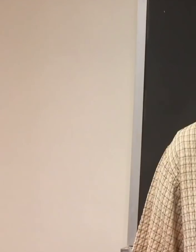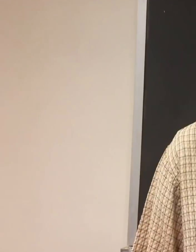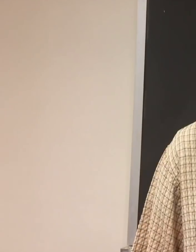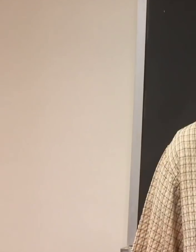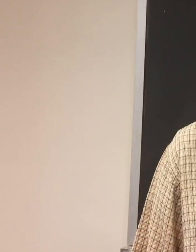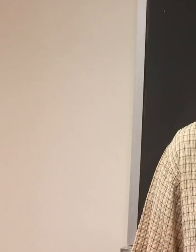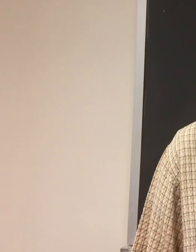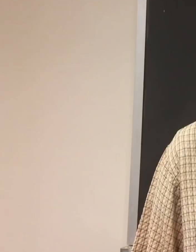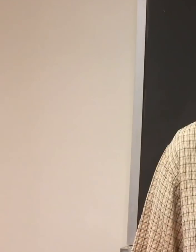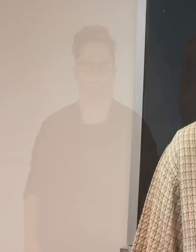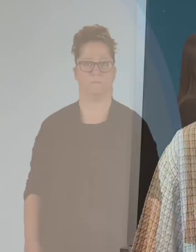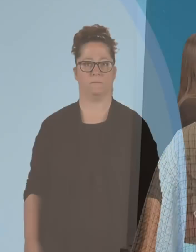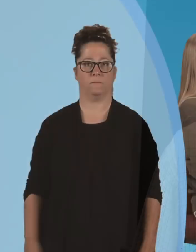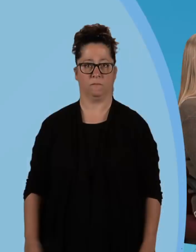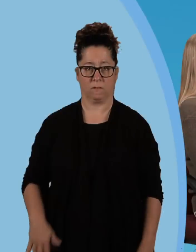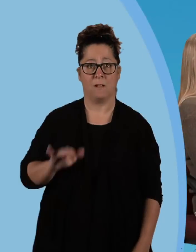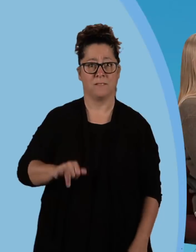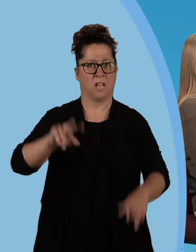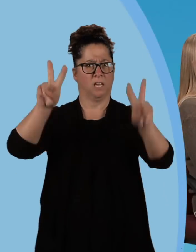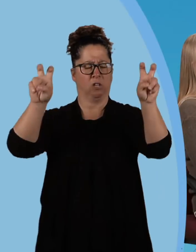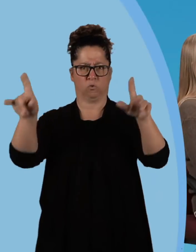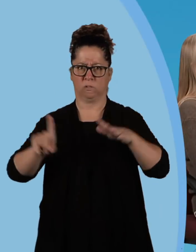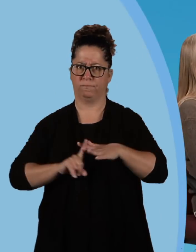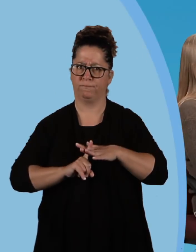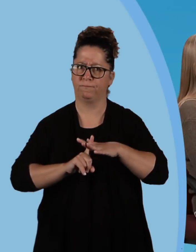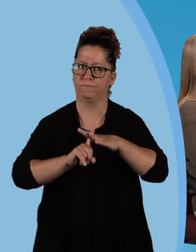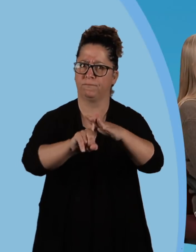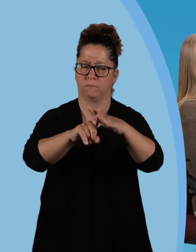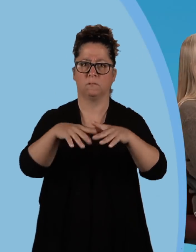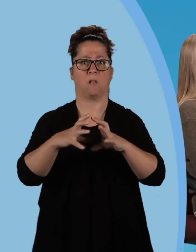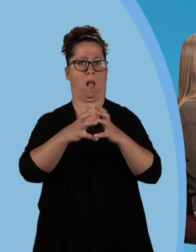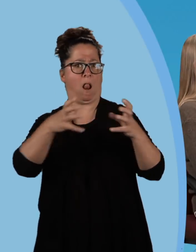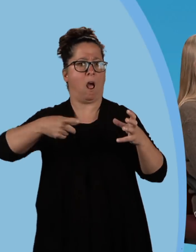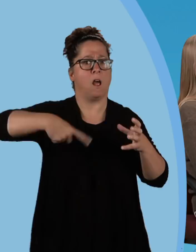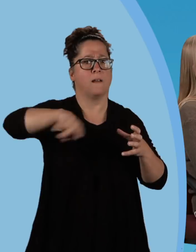How do I handle this? Well, this is increasingly becoming an issue